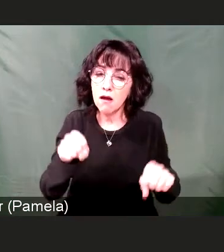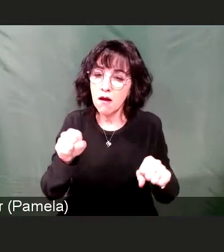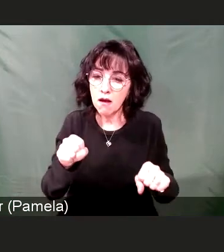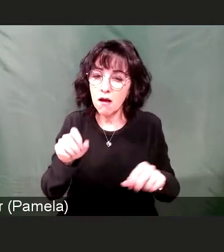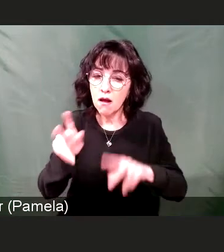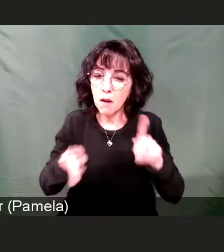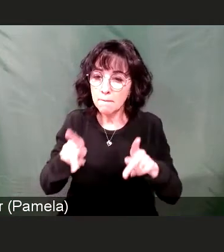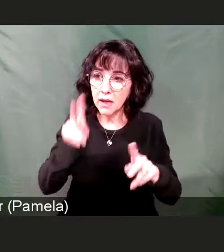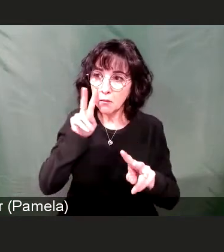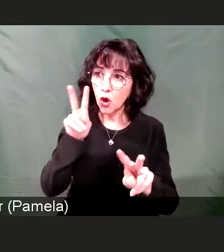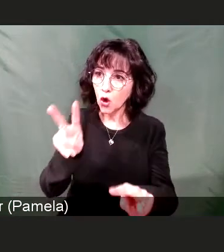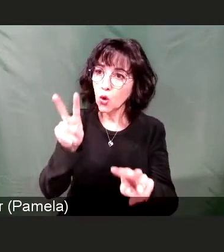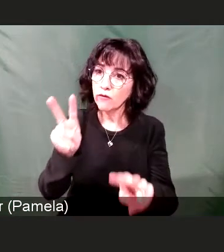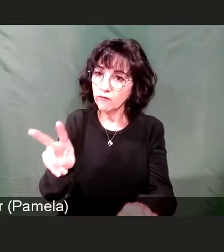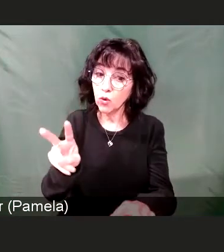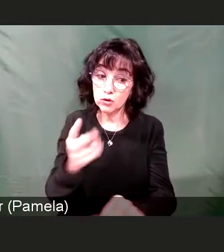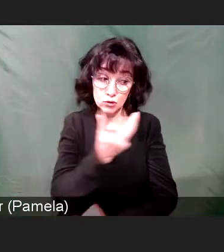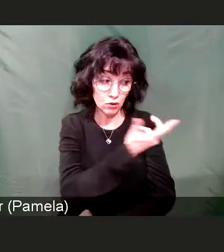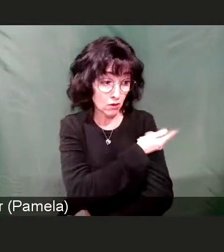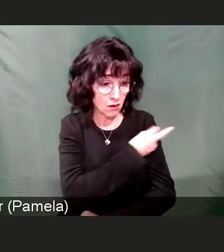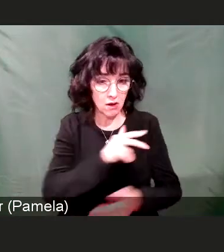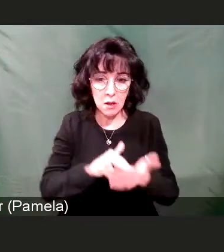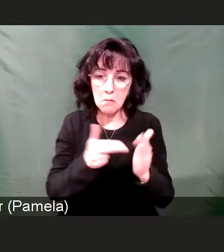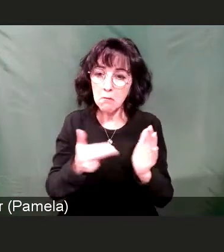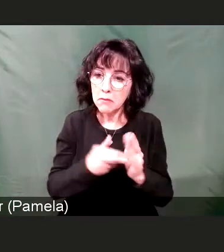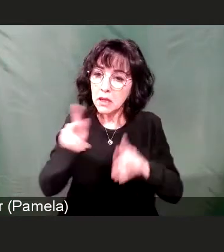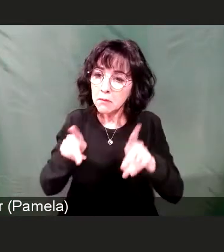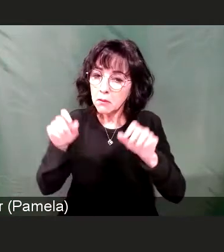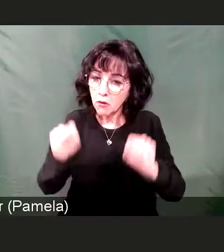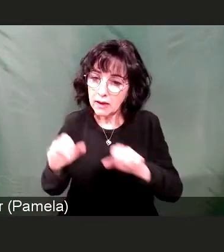it's still just as important if you have been lucky enough